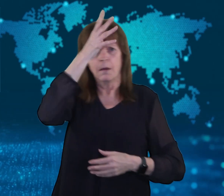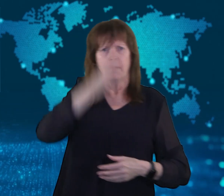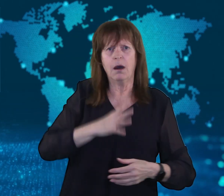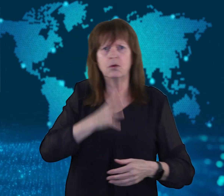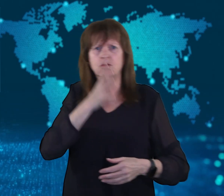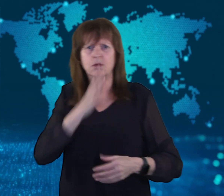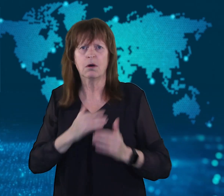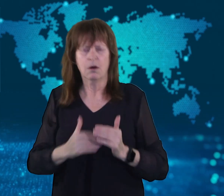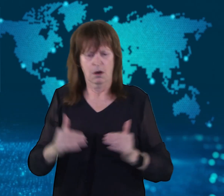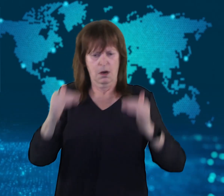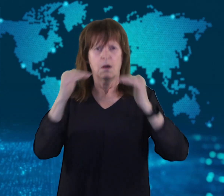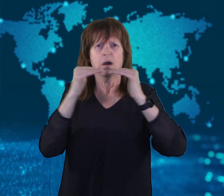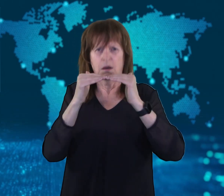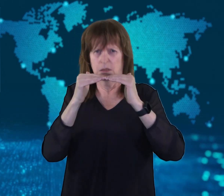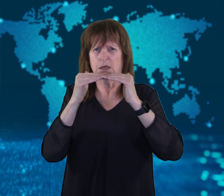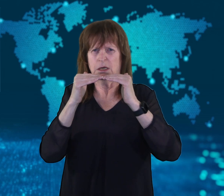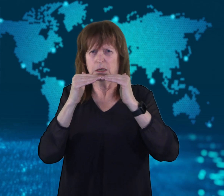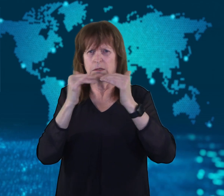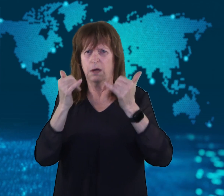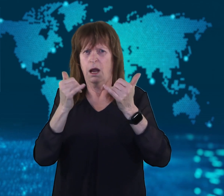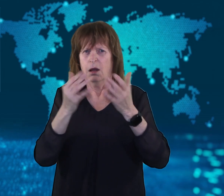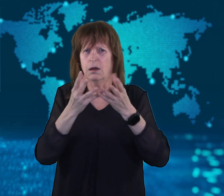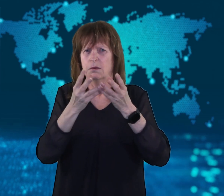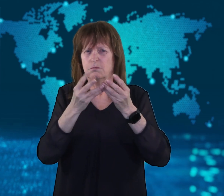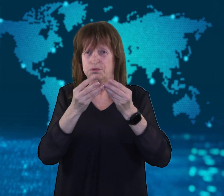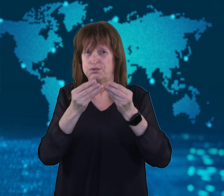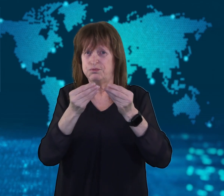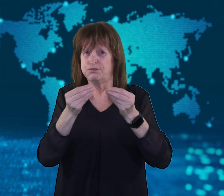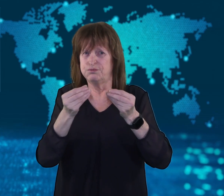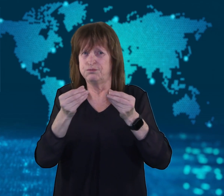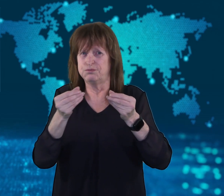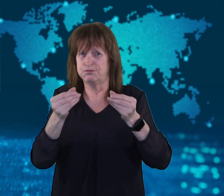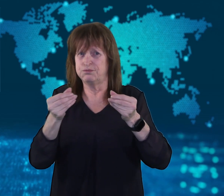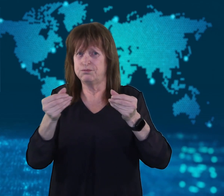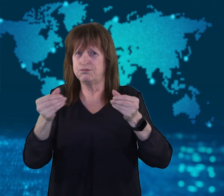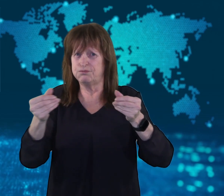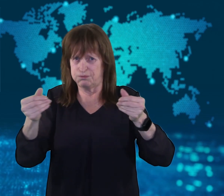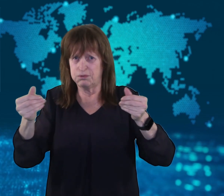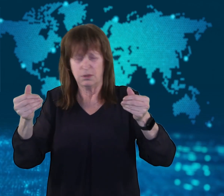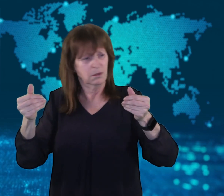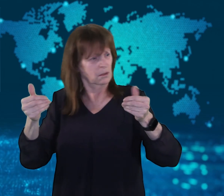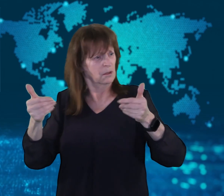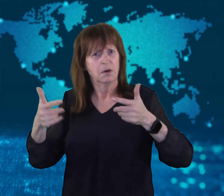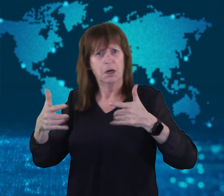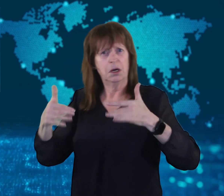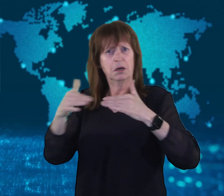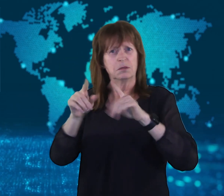gender equality is now vanishing and that gender equality is